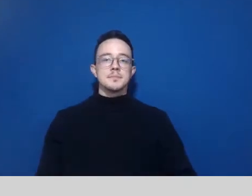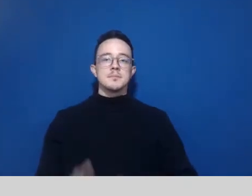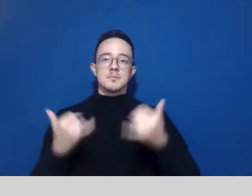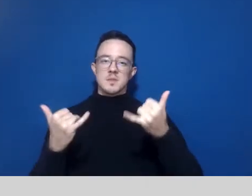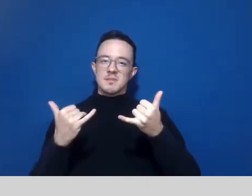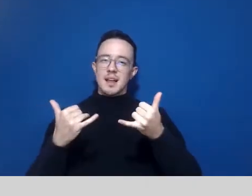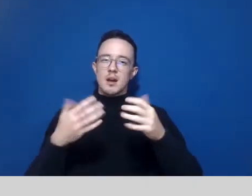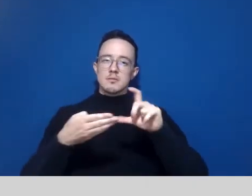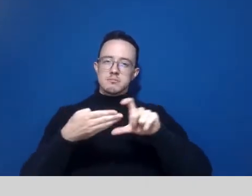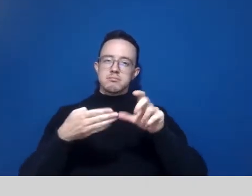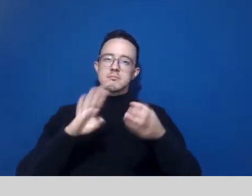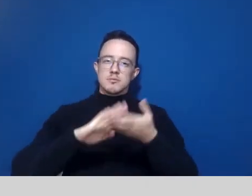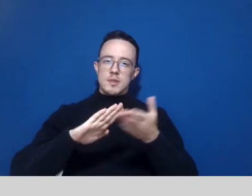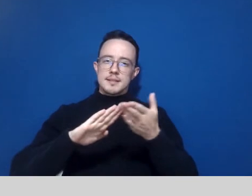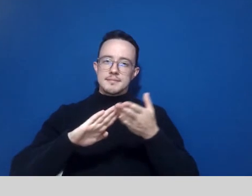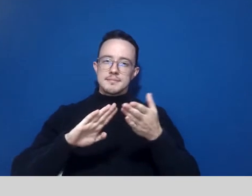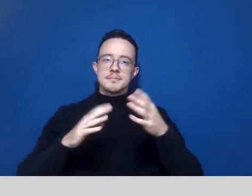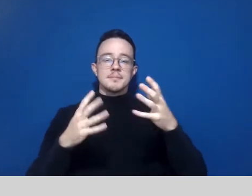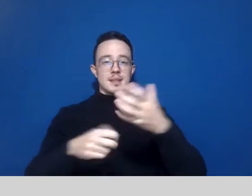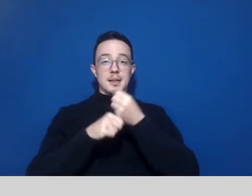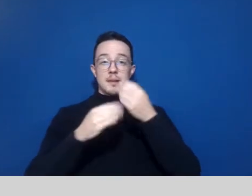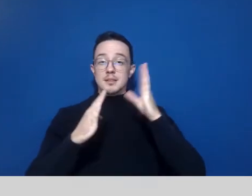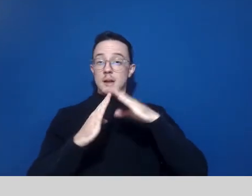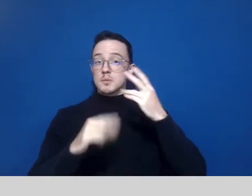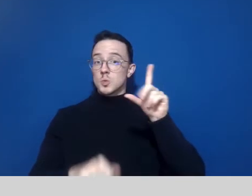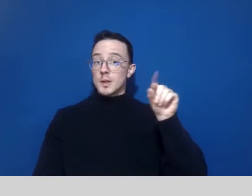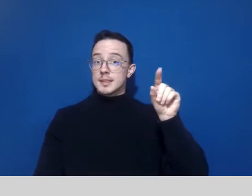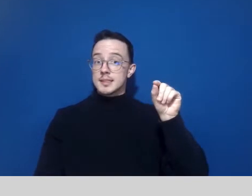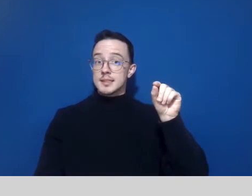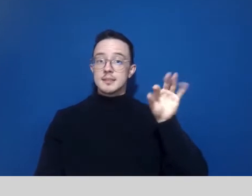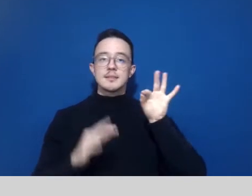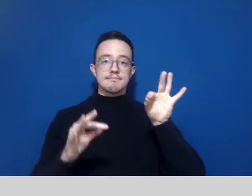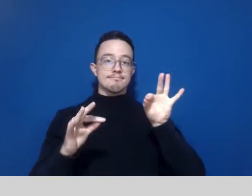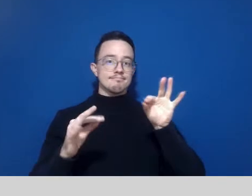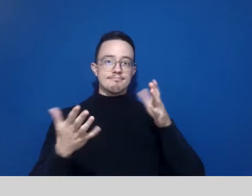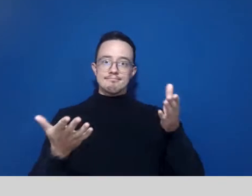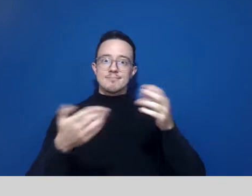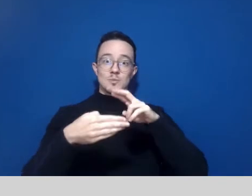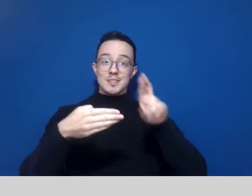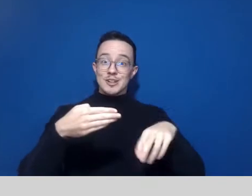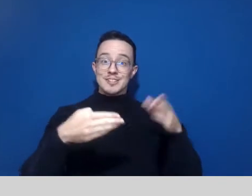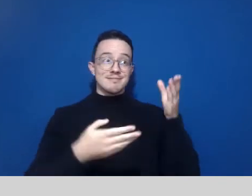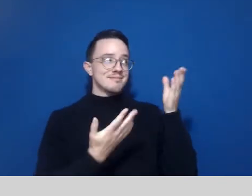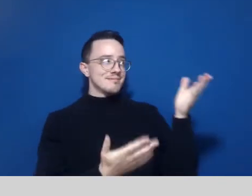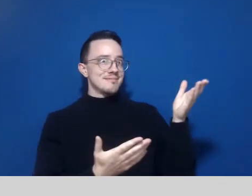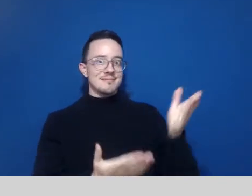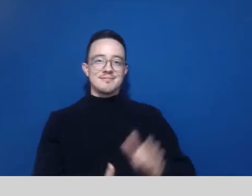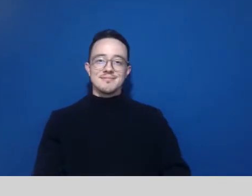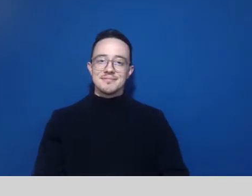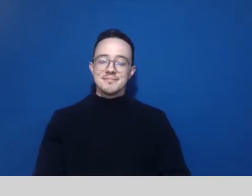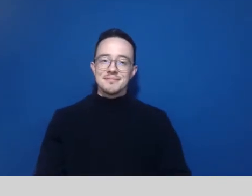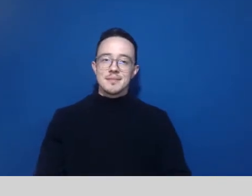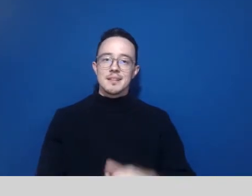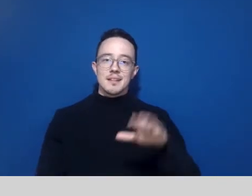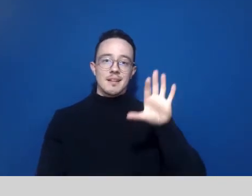So I'm gonna run this right now to get my top 20. And here we are. Evernote is using SQLite. Firefox is using it,